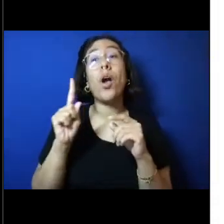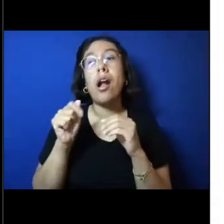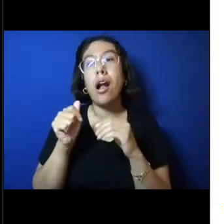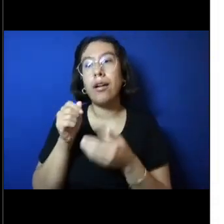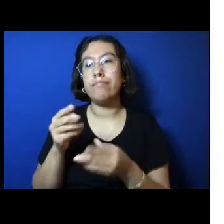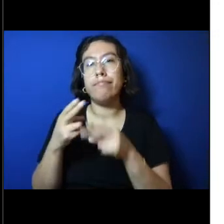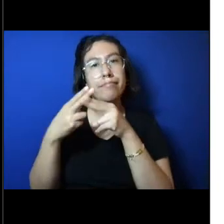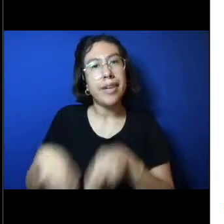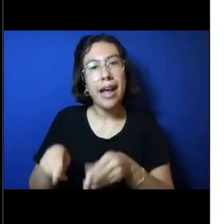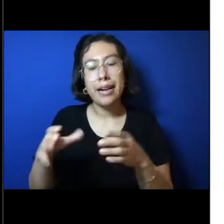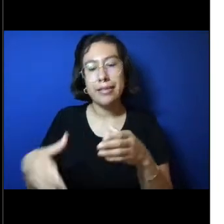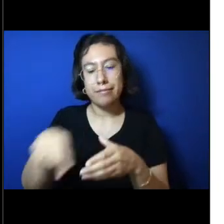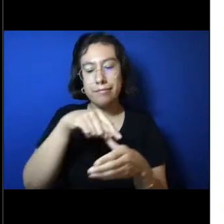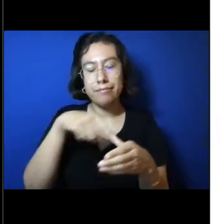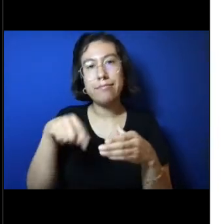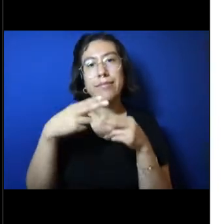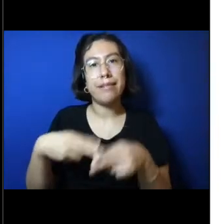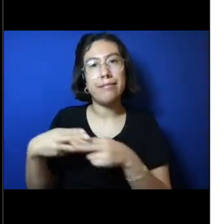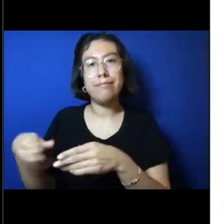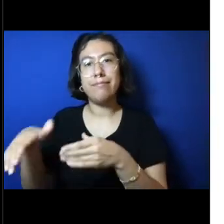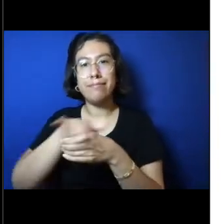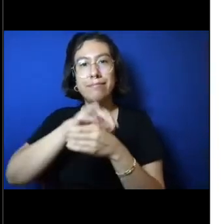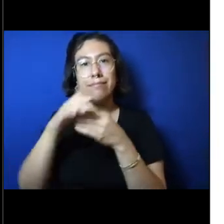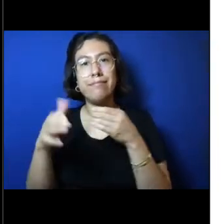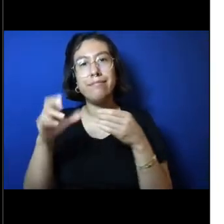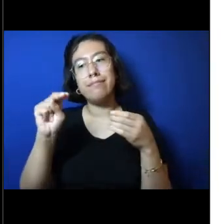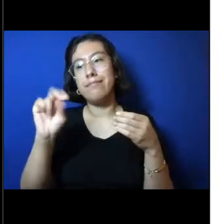So they have a very large range of nesting beaches.